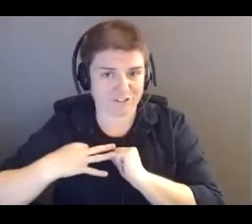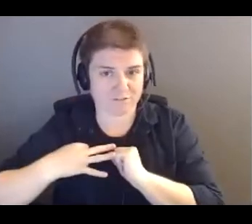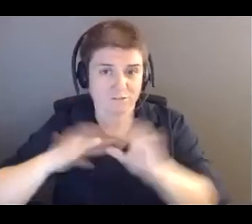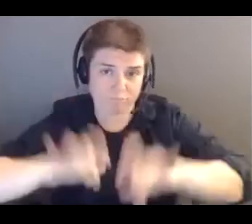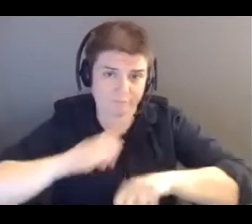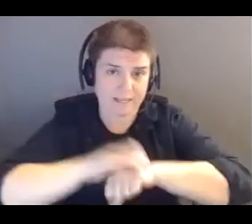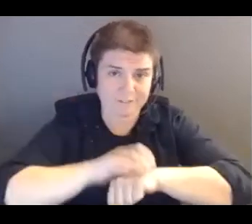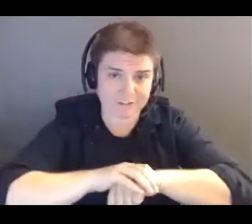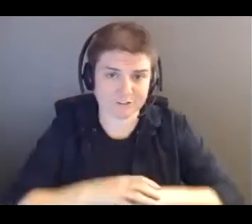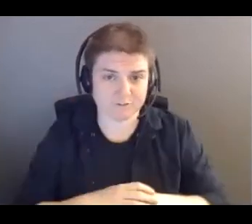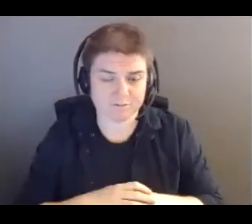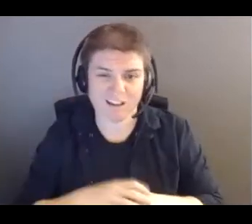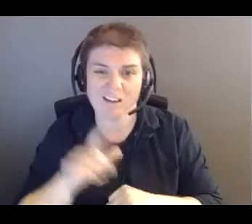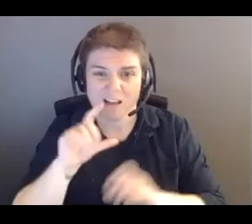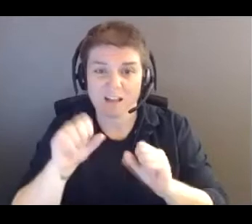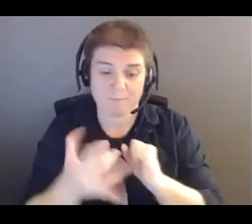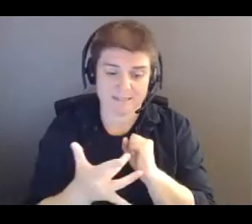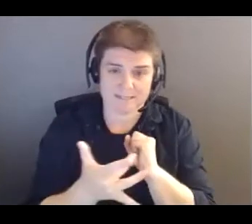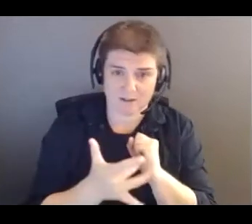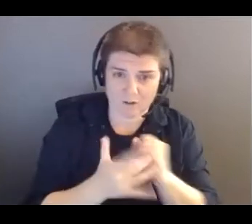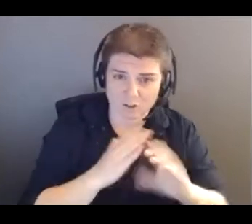This creates technological, linguistic, communication,